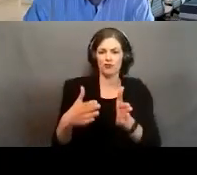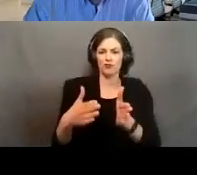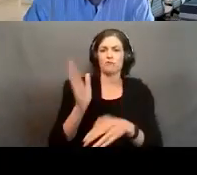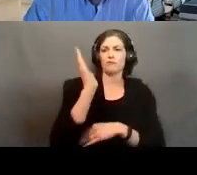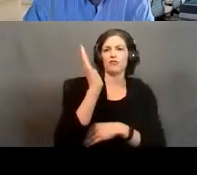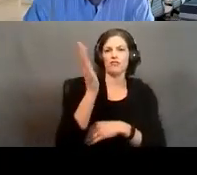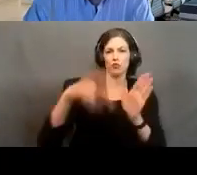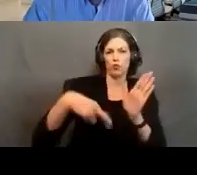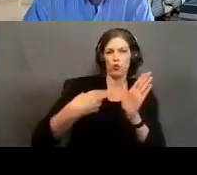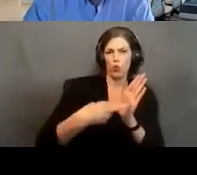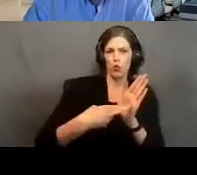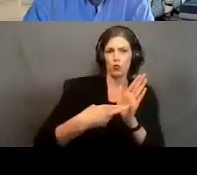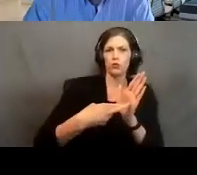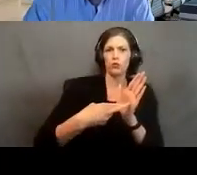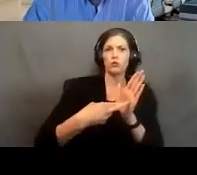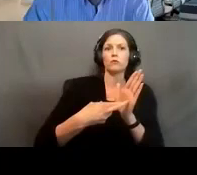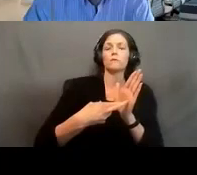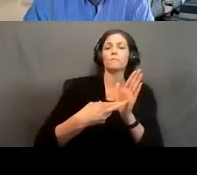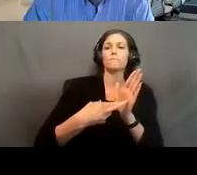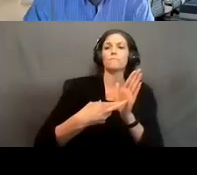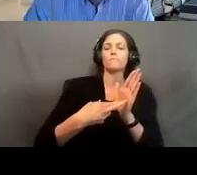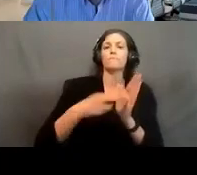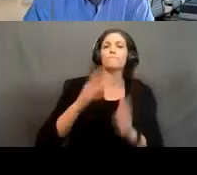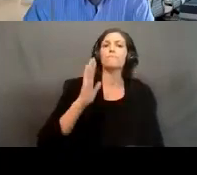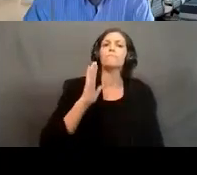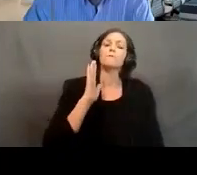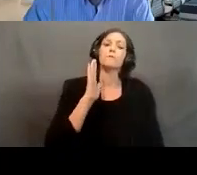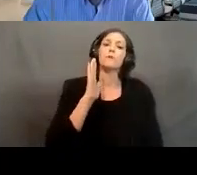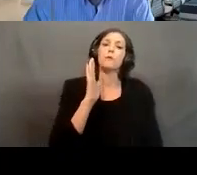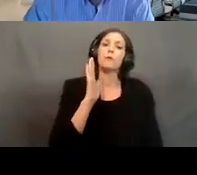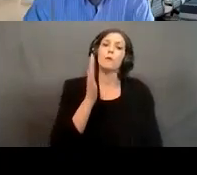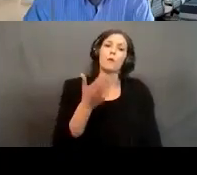are going to do that with our innovative 12:12:23 platform